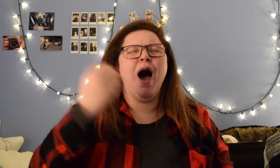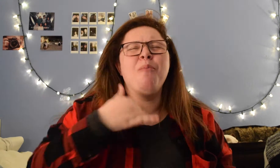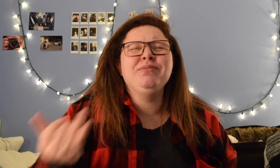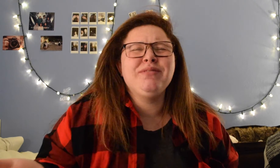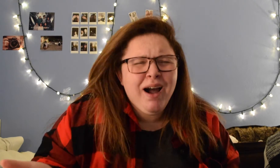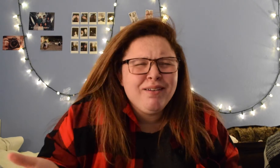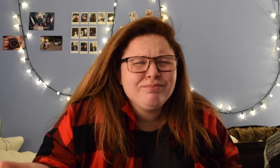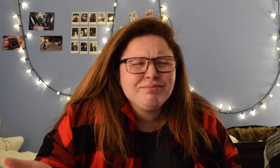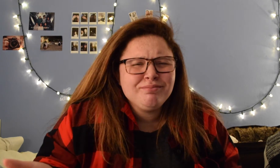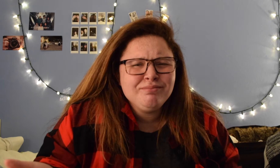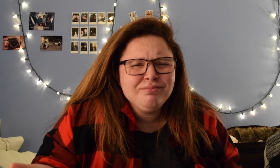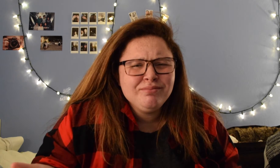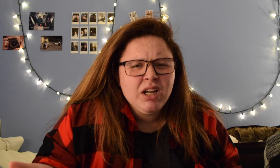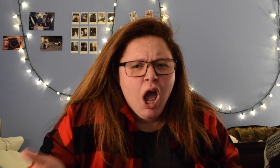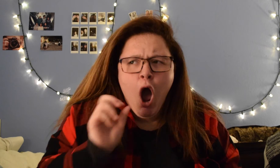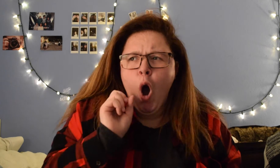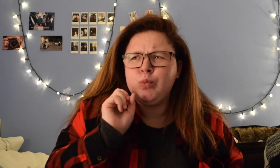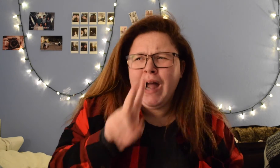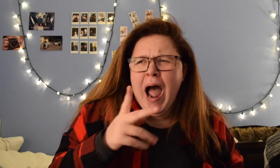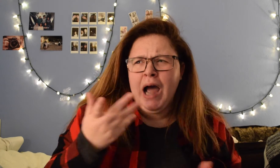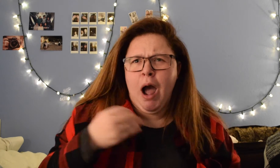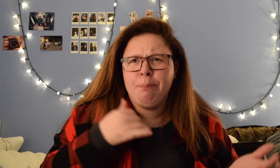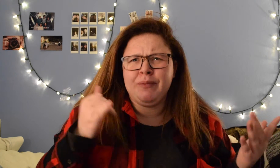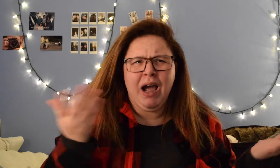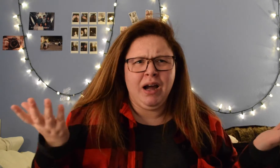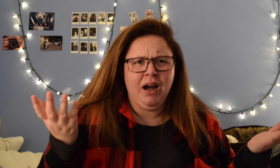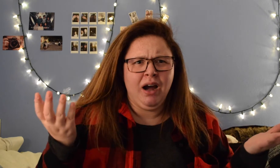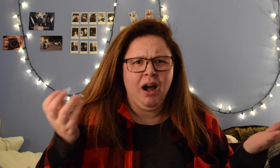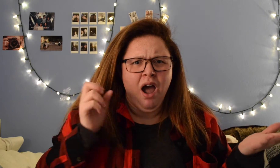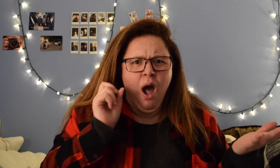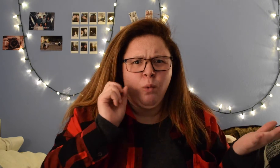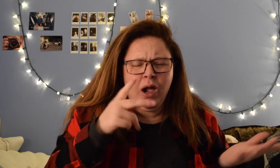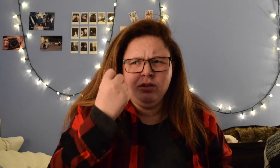I was like..... Okay? I mean like okay?